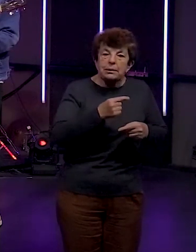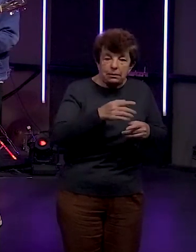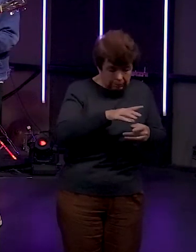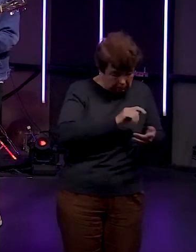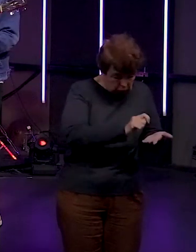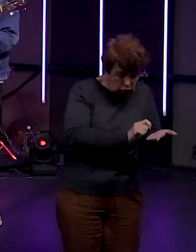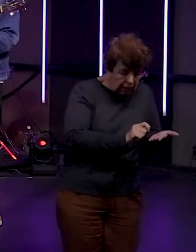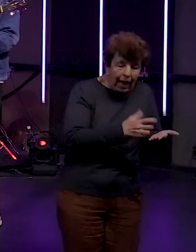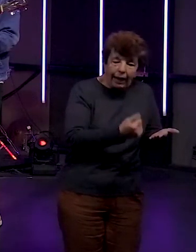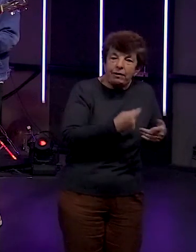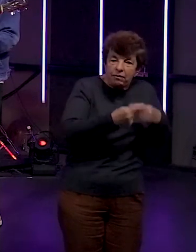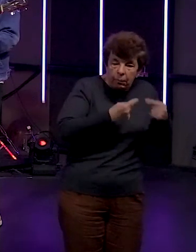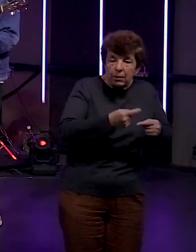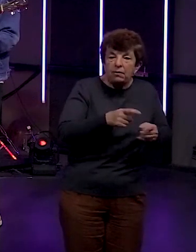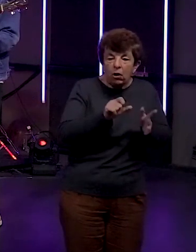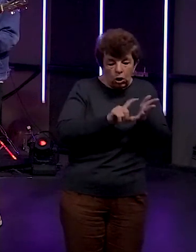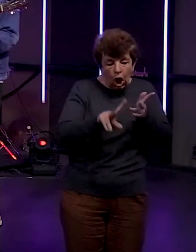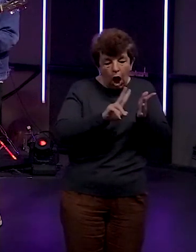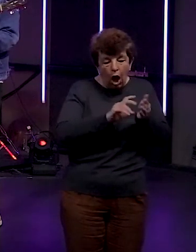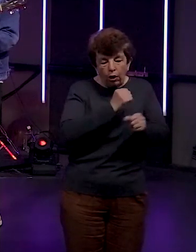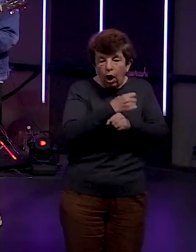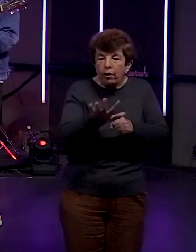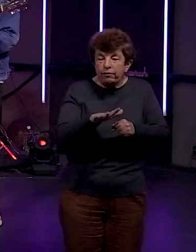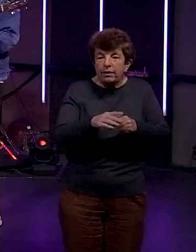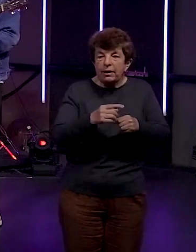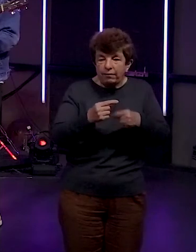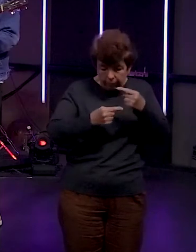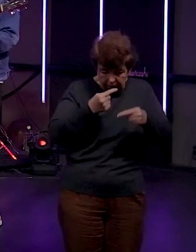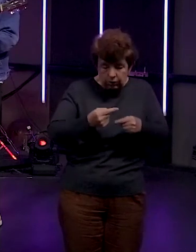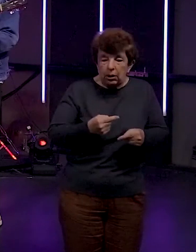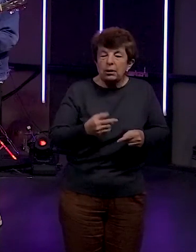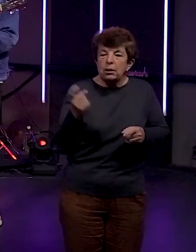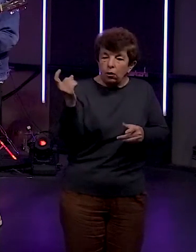our COVID tracking so come early. Our service starts at 9:00